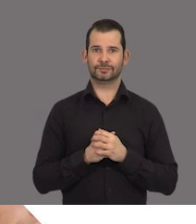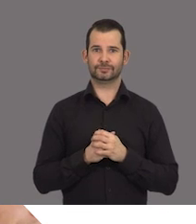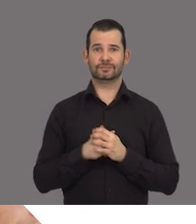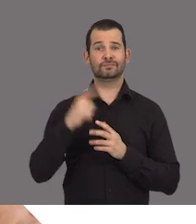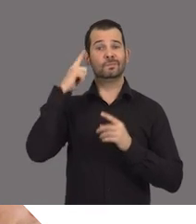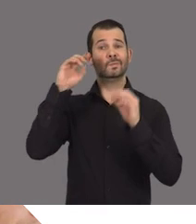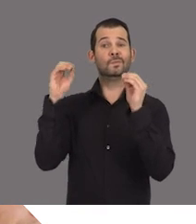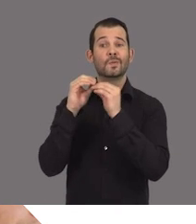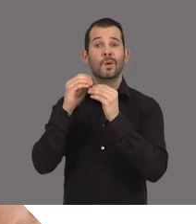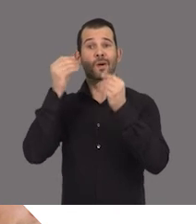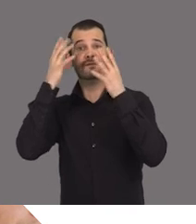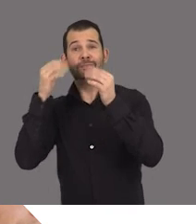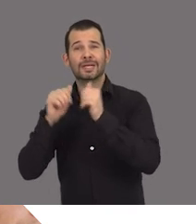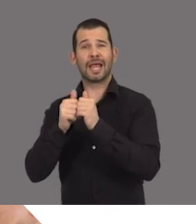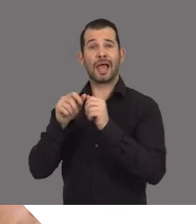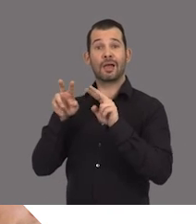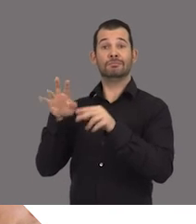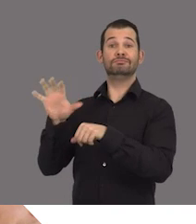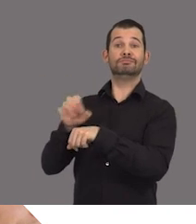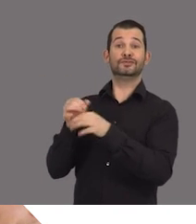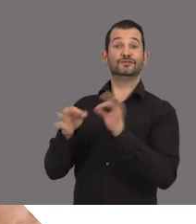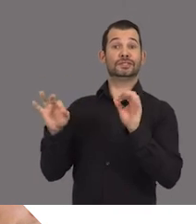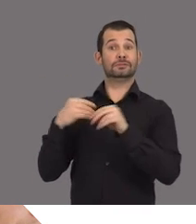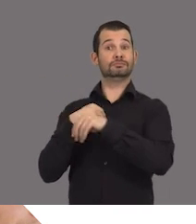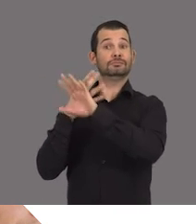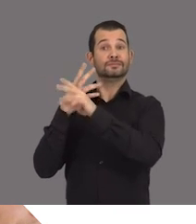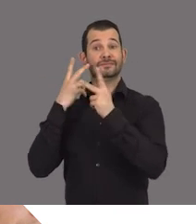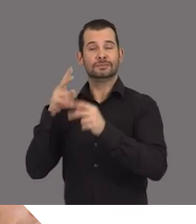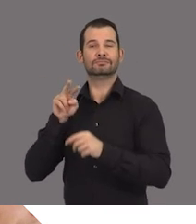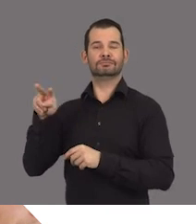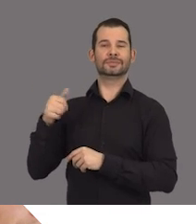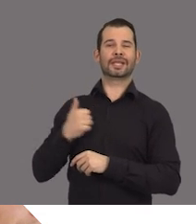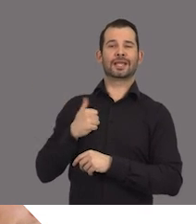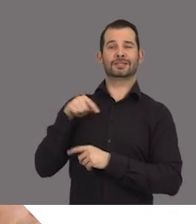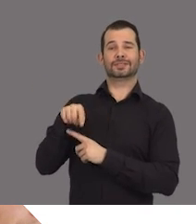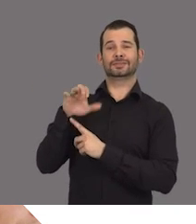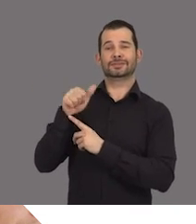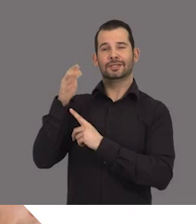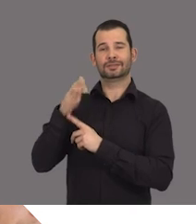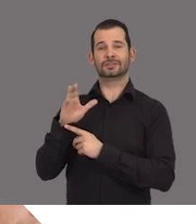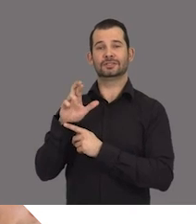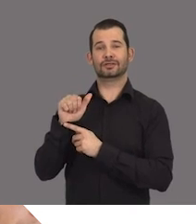canada.ca/cra-liaison-officer.